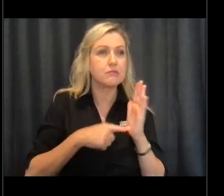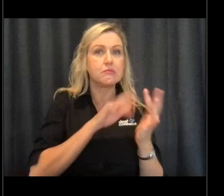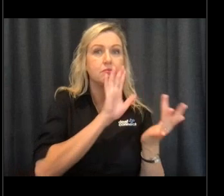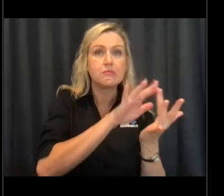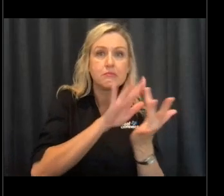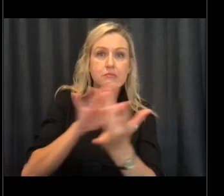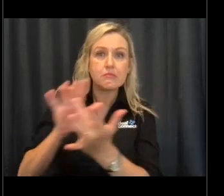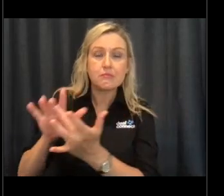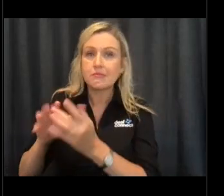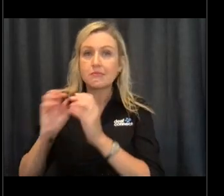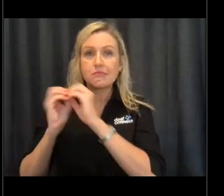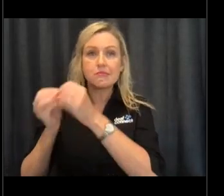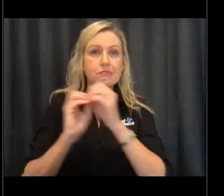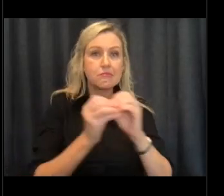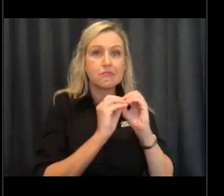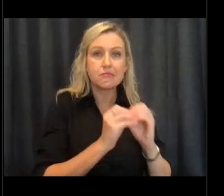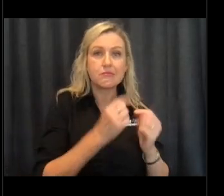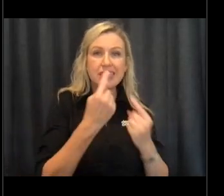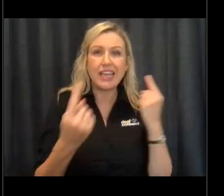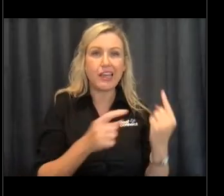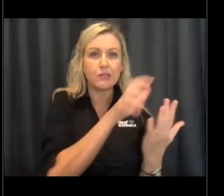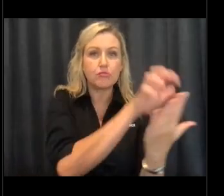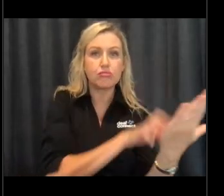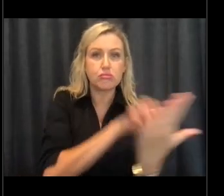and pages of stuff for you to fill out.